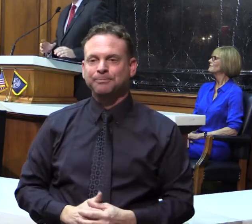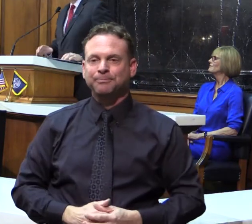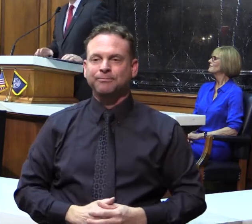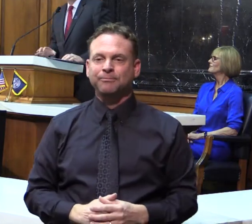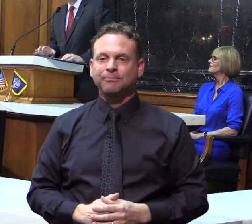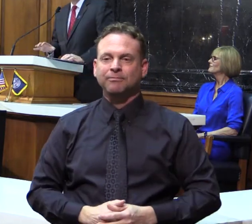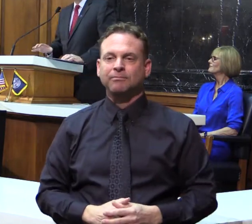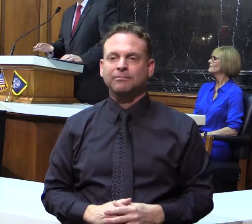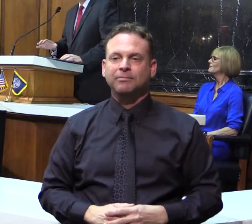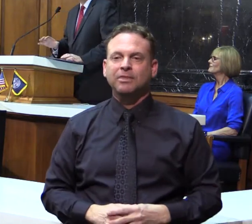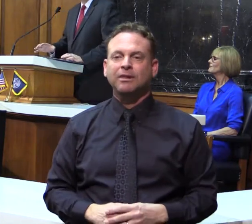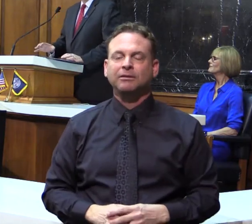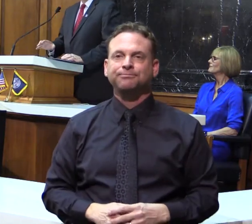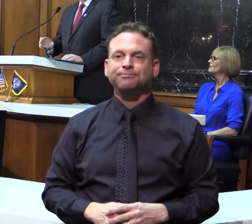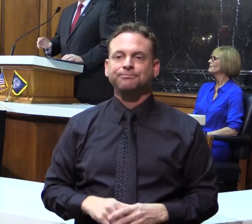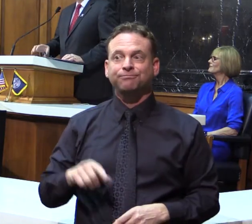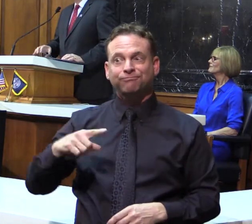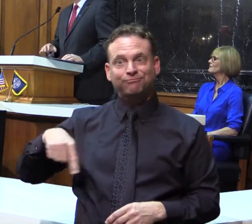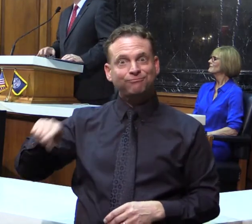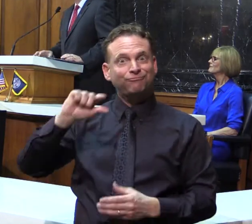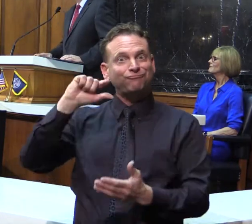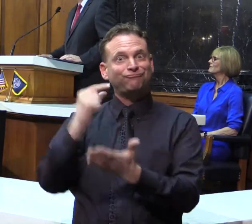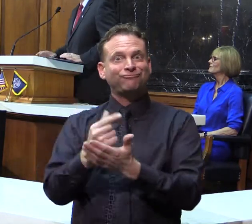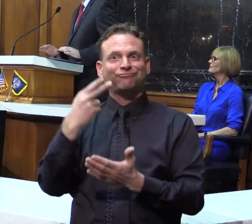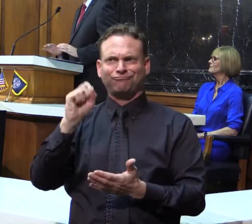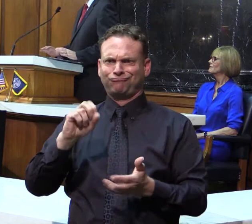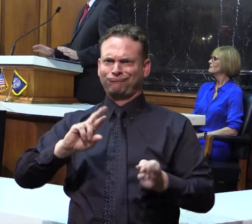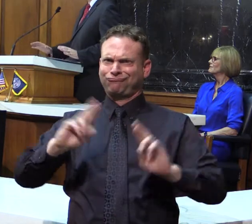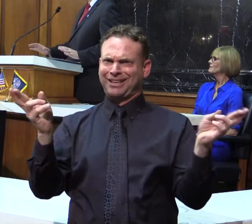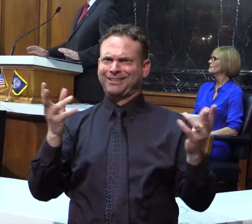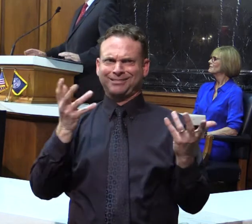To get these results, we’ll commit to forming partnerships like never before...